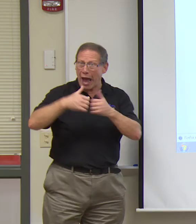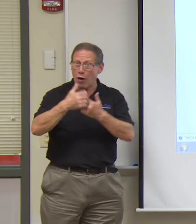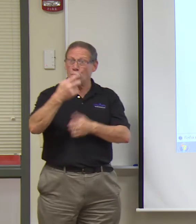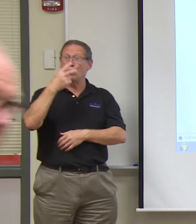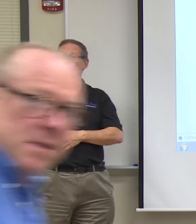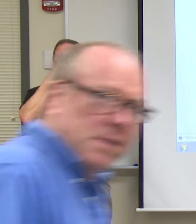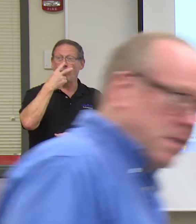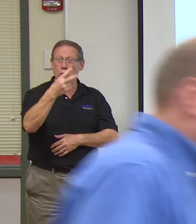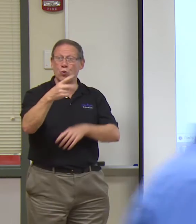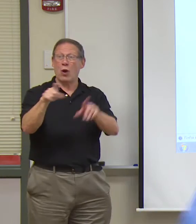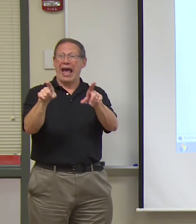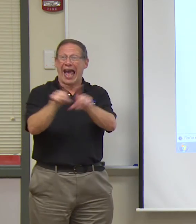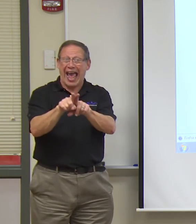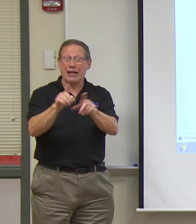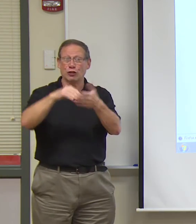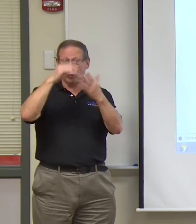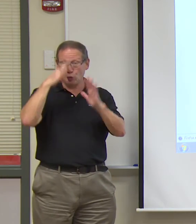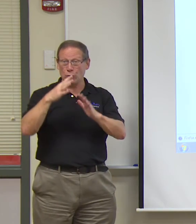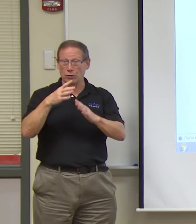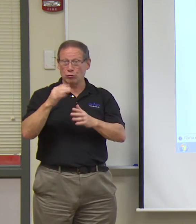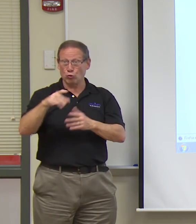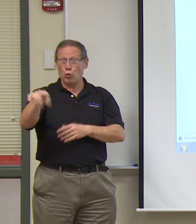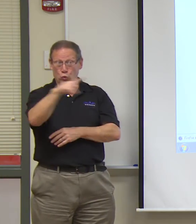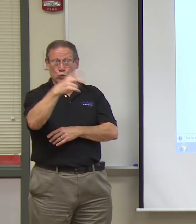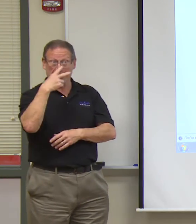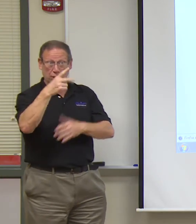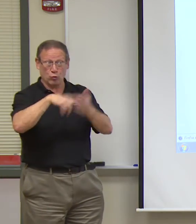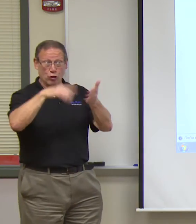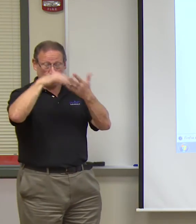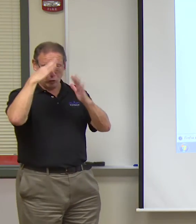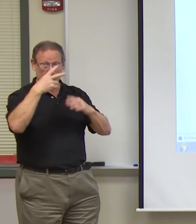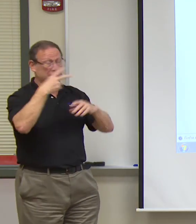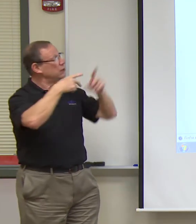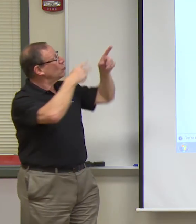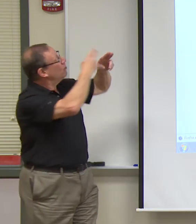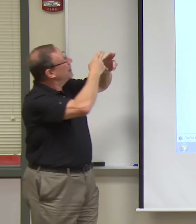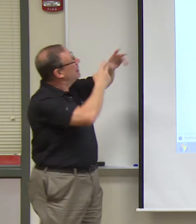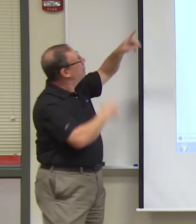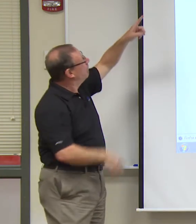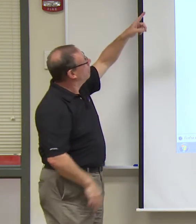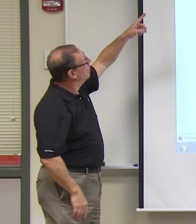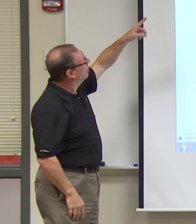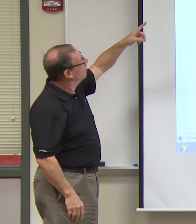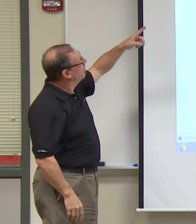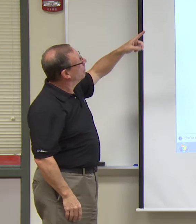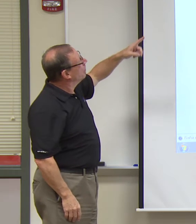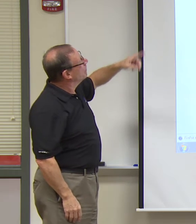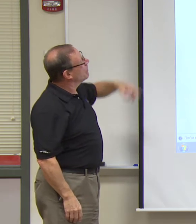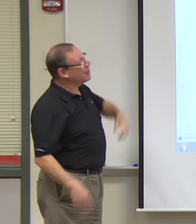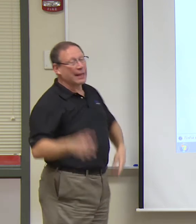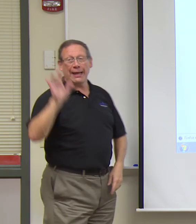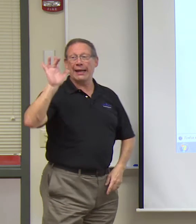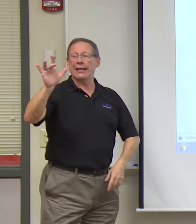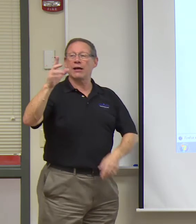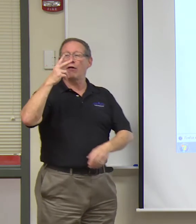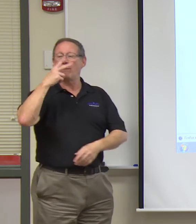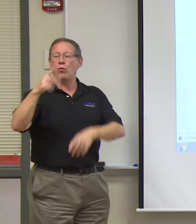You just go up here by your name and then hit "View as student." It'll kick you back to the home page,